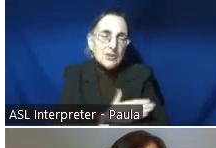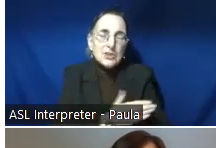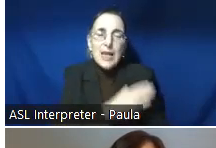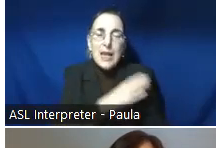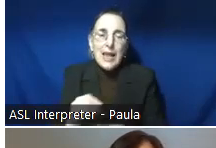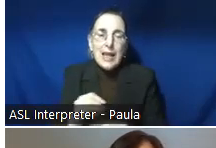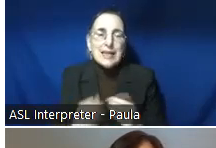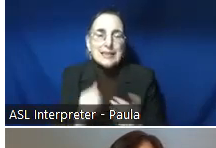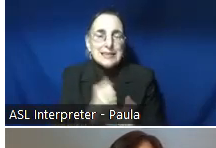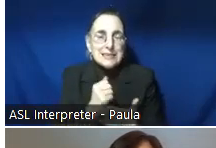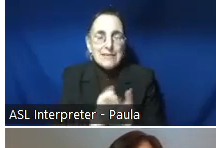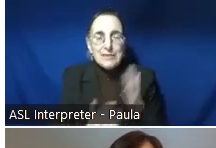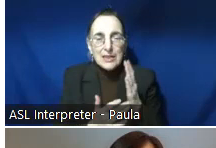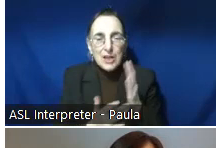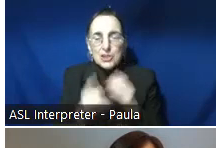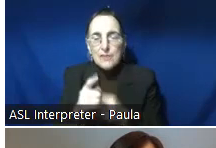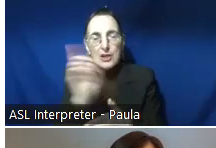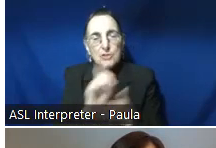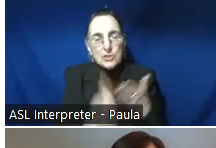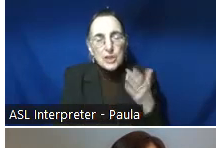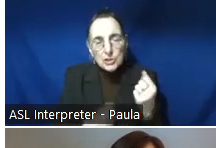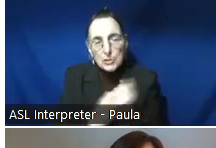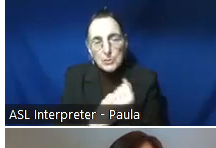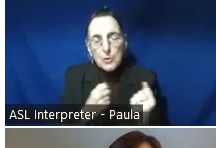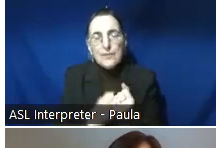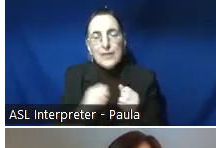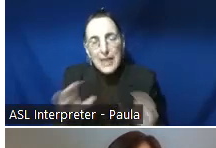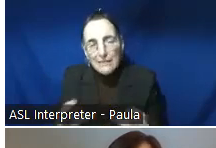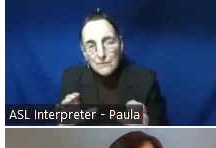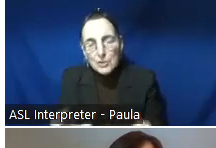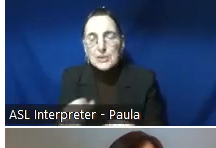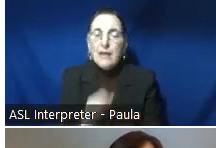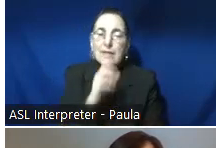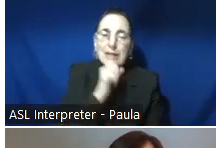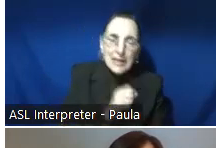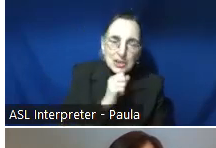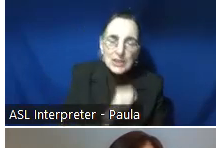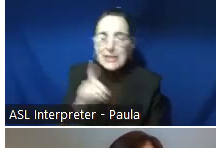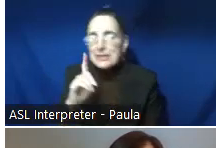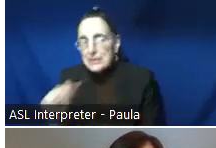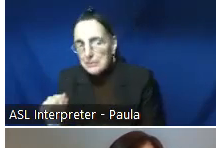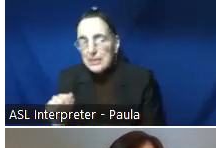They are designed to support the efforts of aging, disability, health, housing,